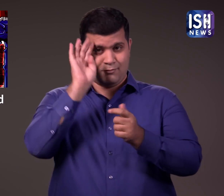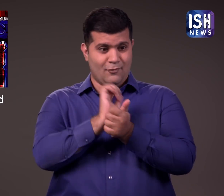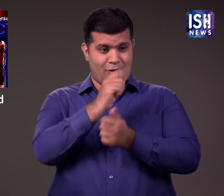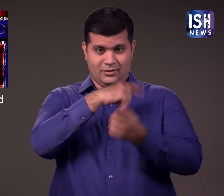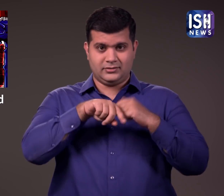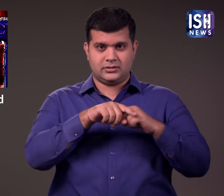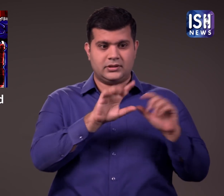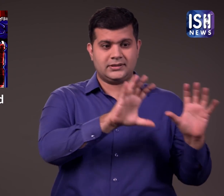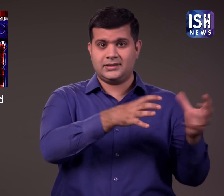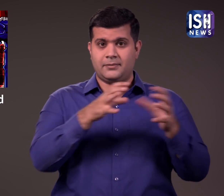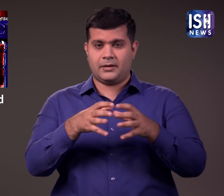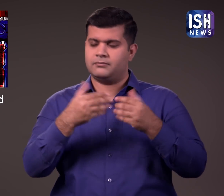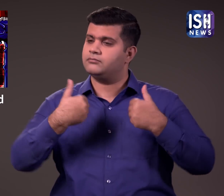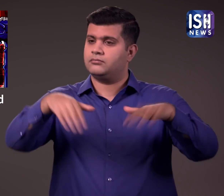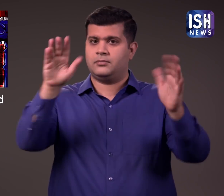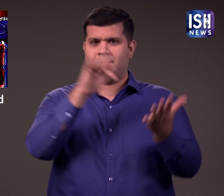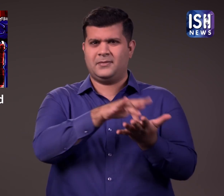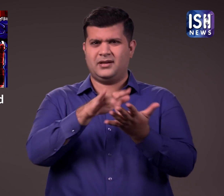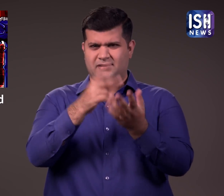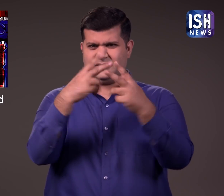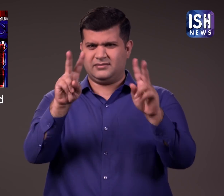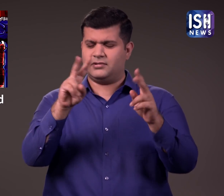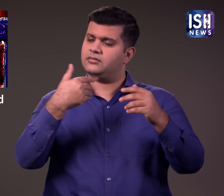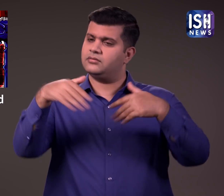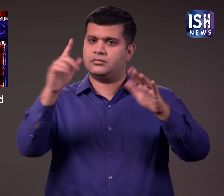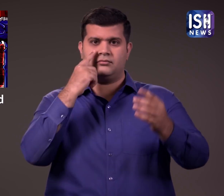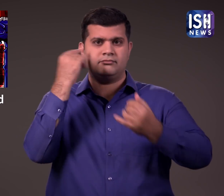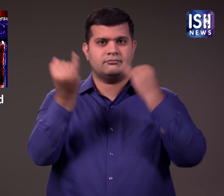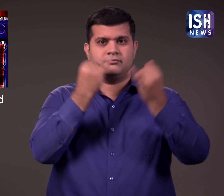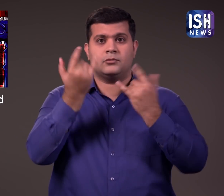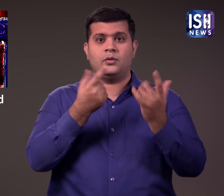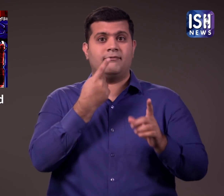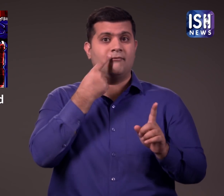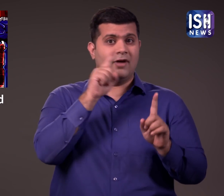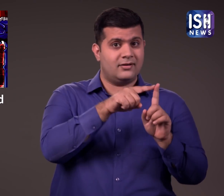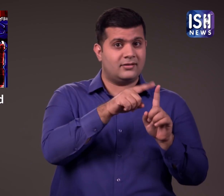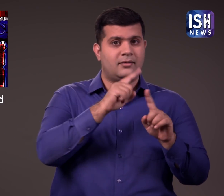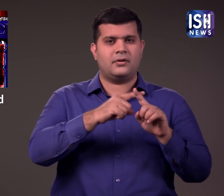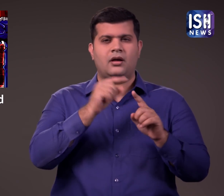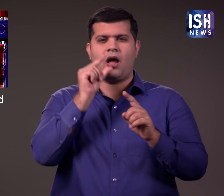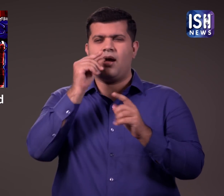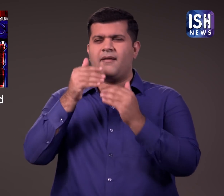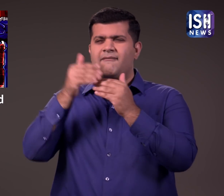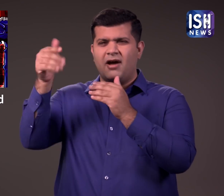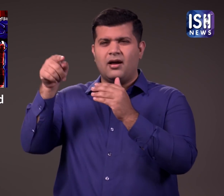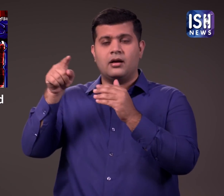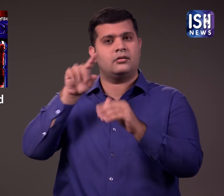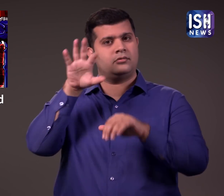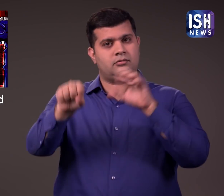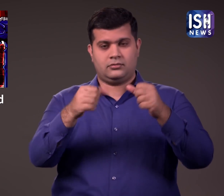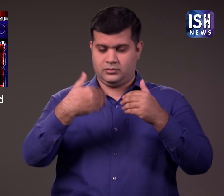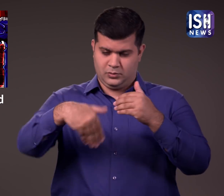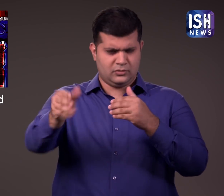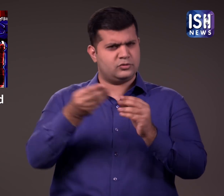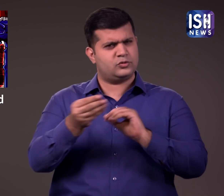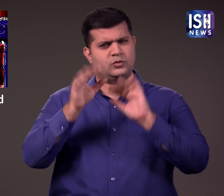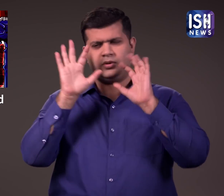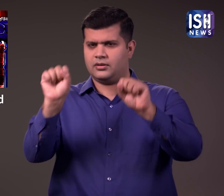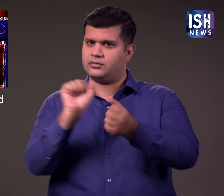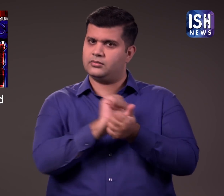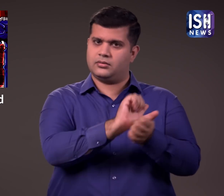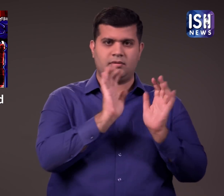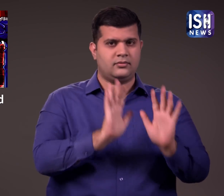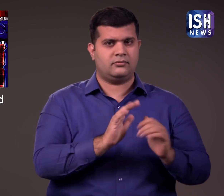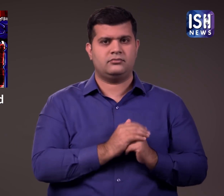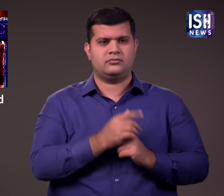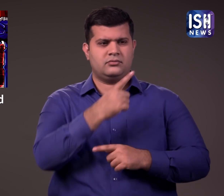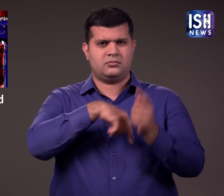The police have dispatched teams for the arrest of father and uncle who are at two different locations.